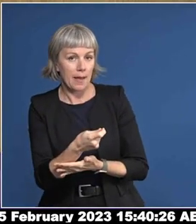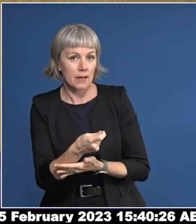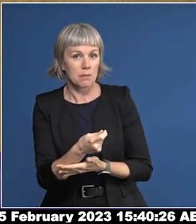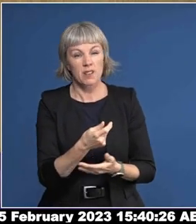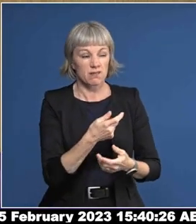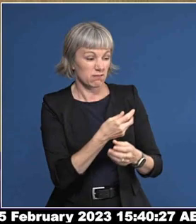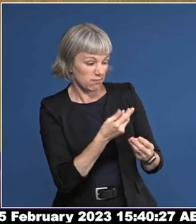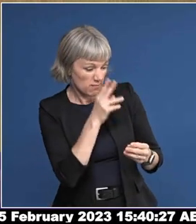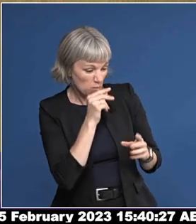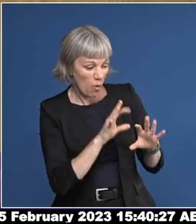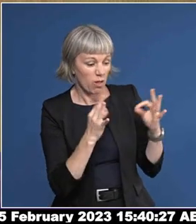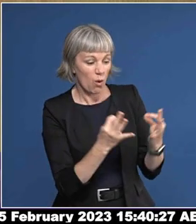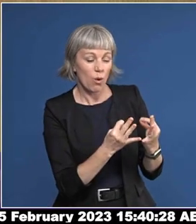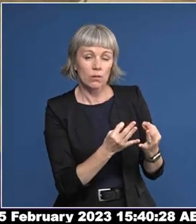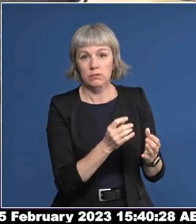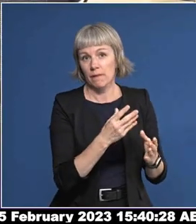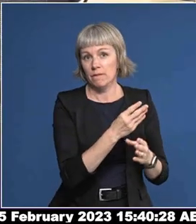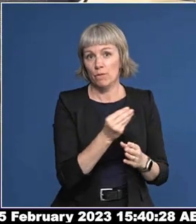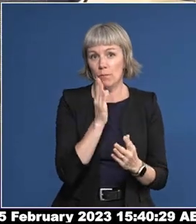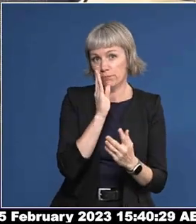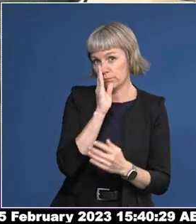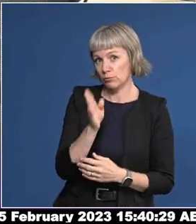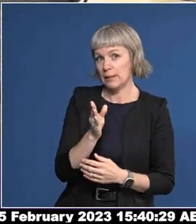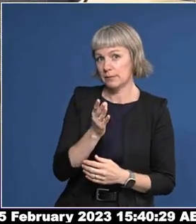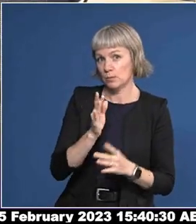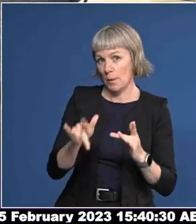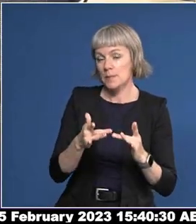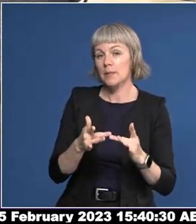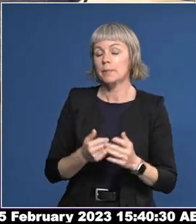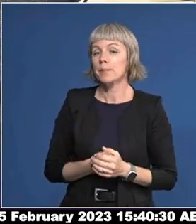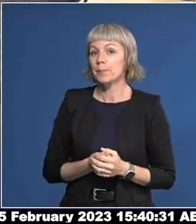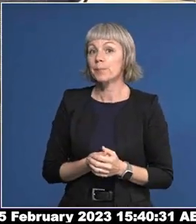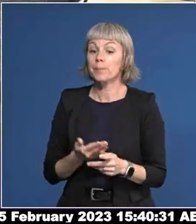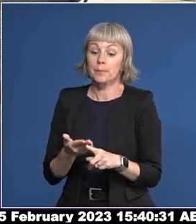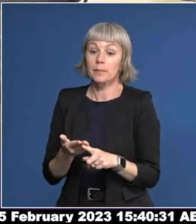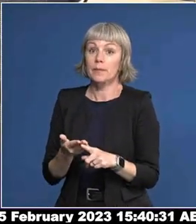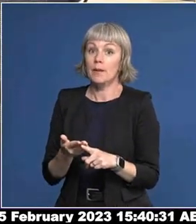In some evidence earlier this week, speaking on the human rights panel, Ms